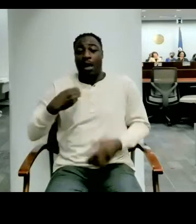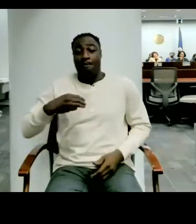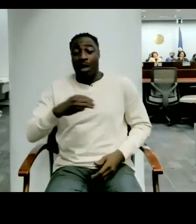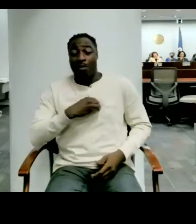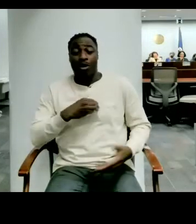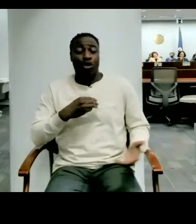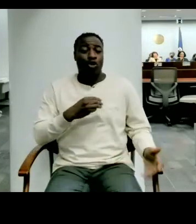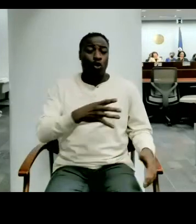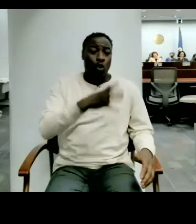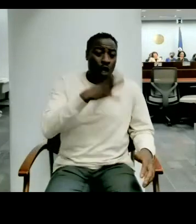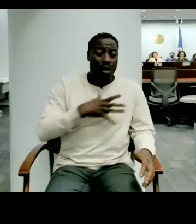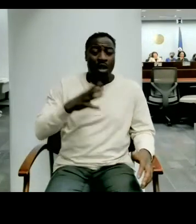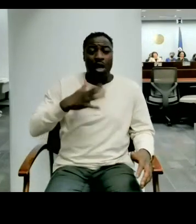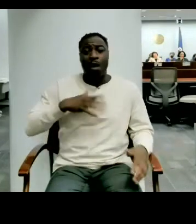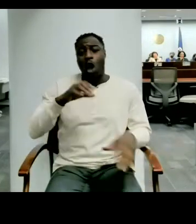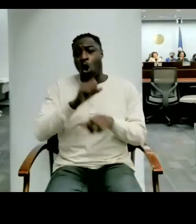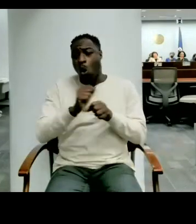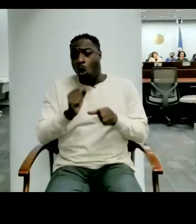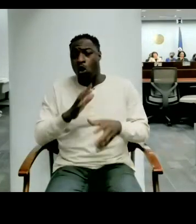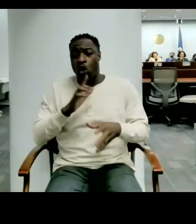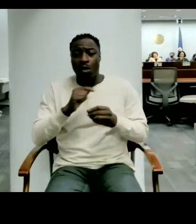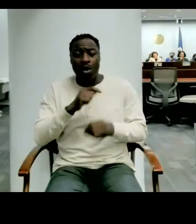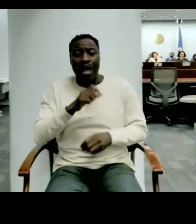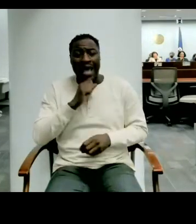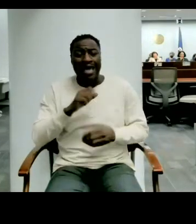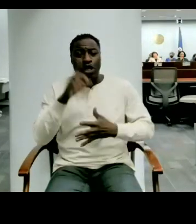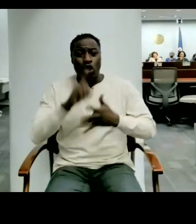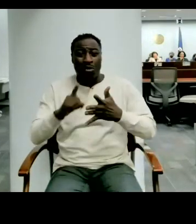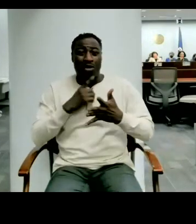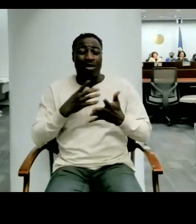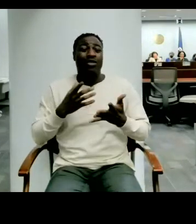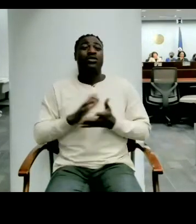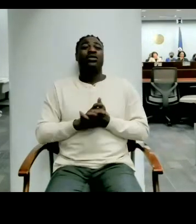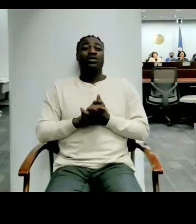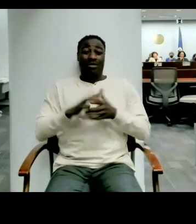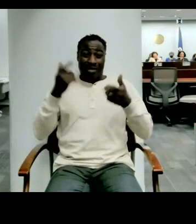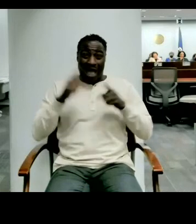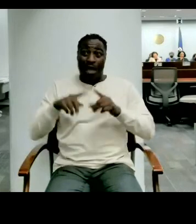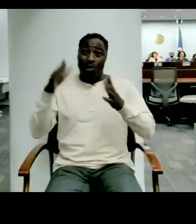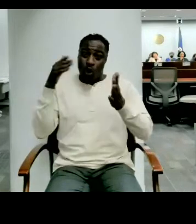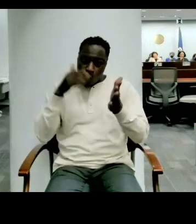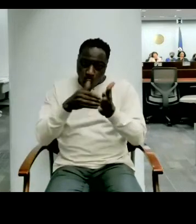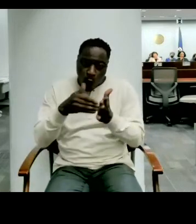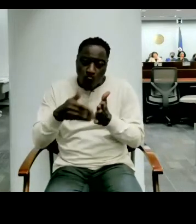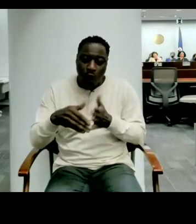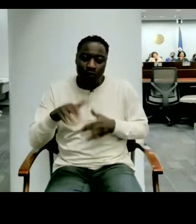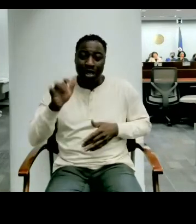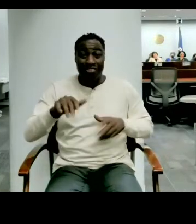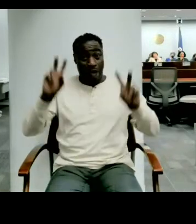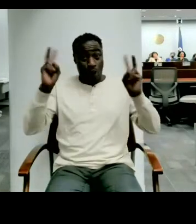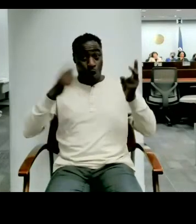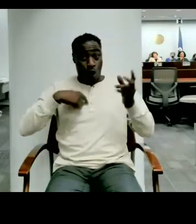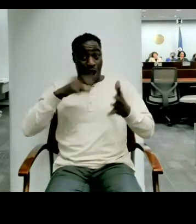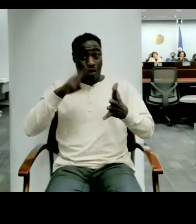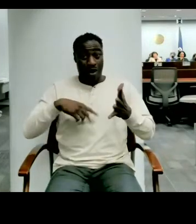My colleague talked about age discrimination, very rampid. That quote I read young pretty women,